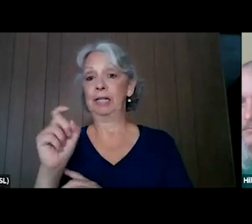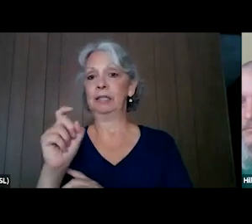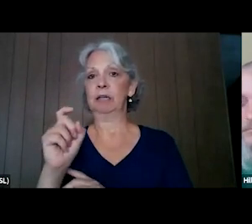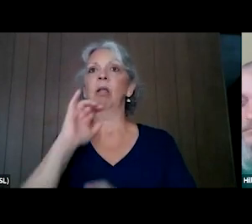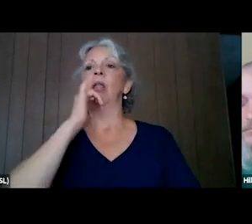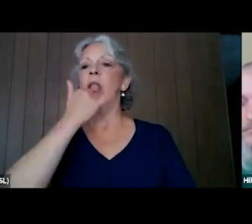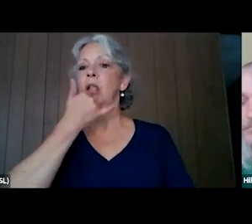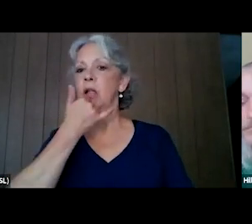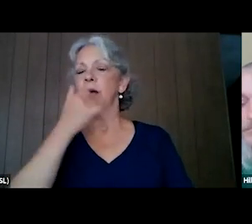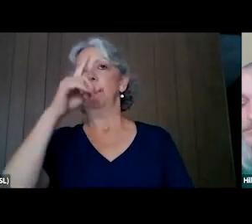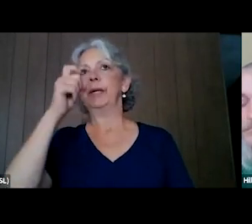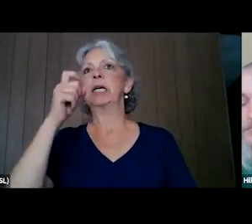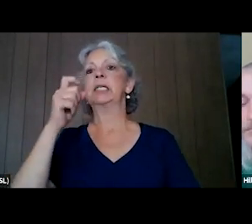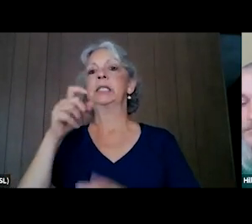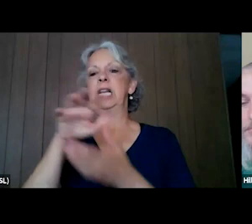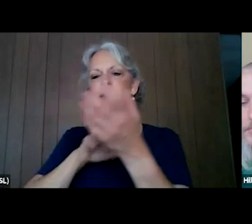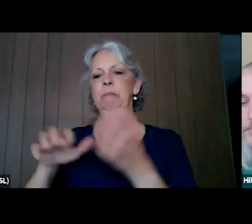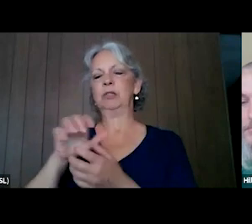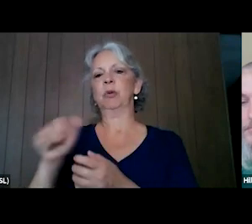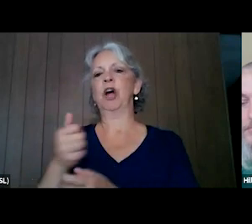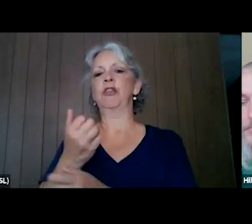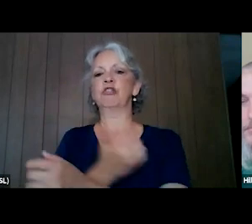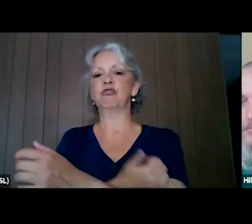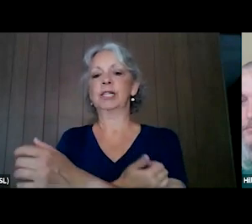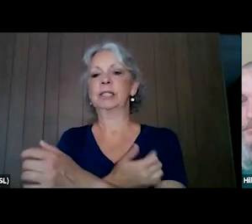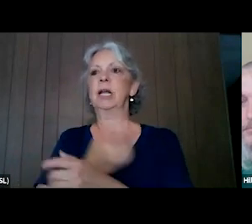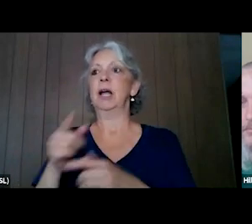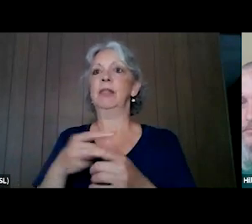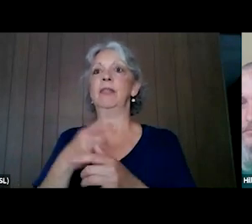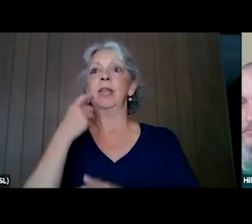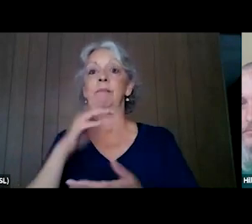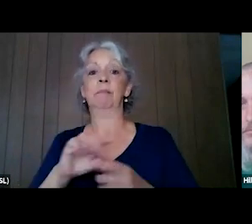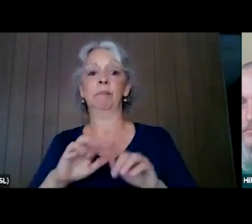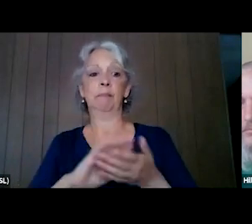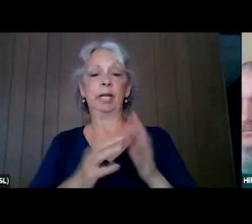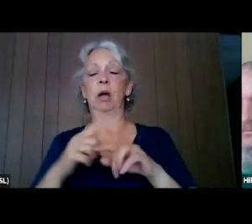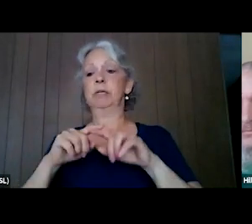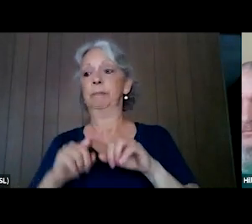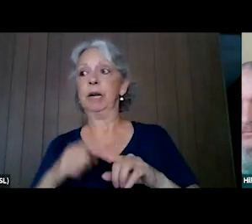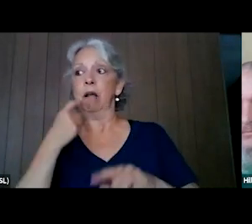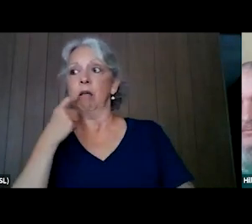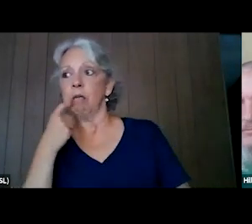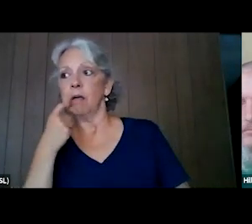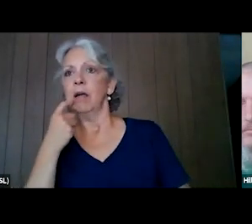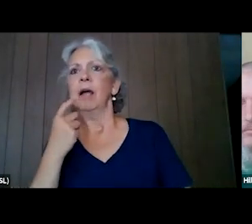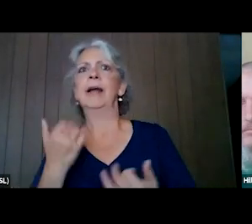due to the tainted supply and end up seeking the drug only after they have developed a dependence. Most people really actually want to avoid